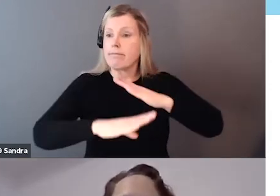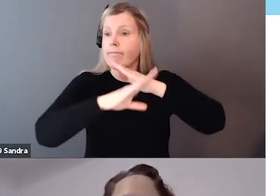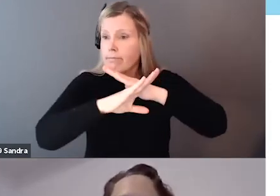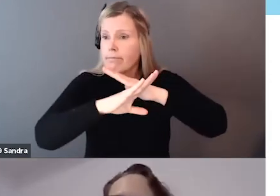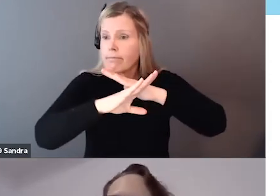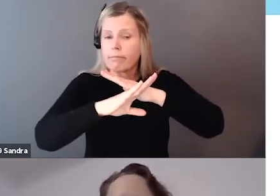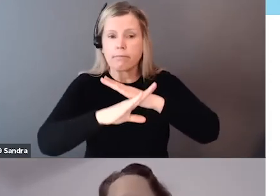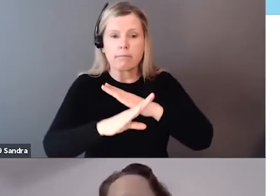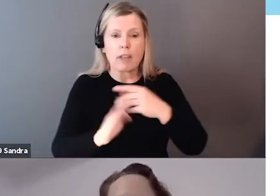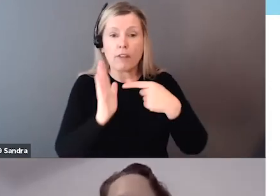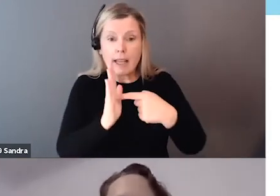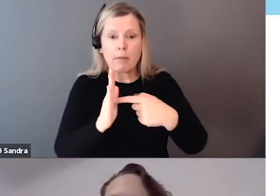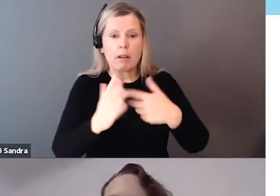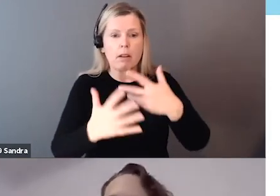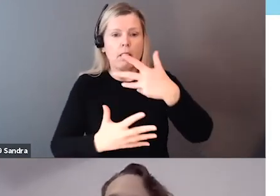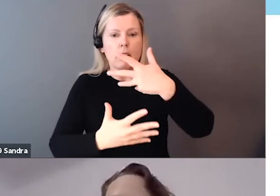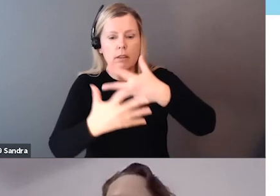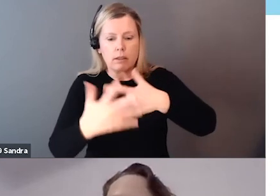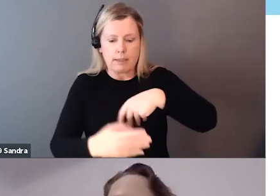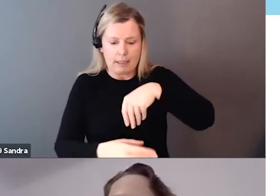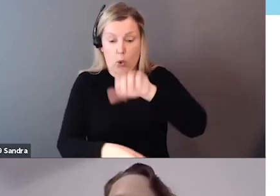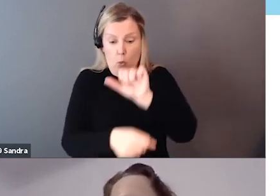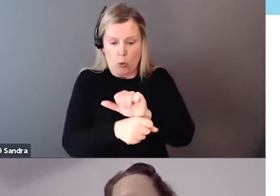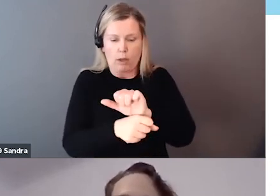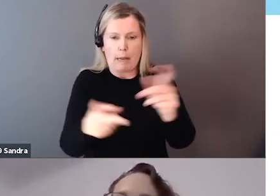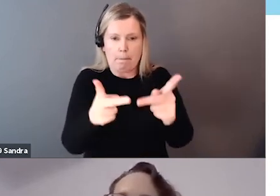have interpersonal workplace relationships and workplace communication during sick leave are